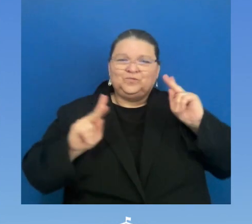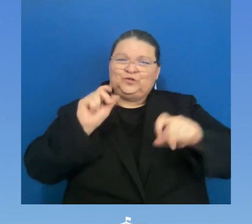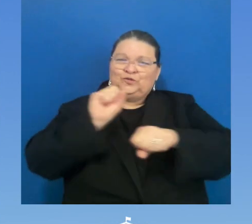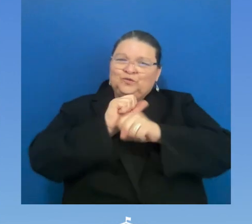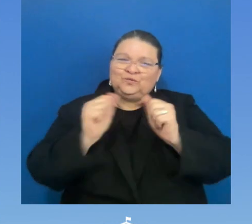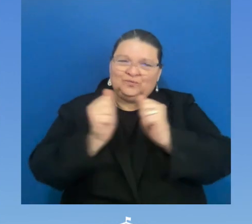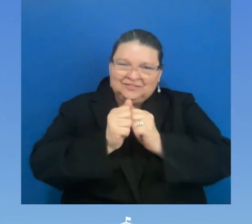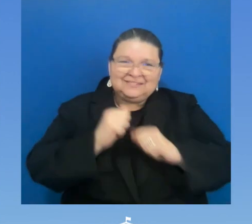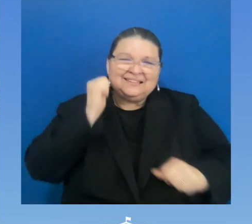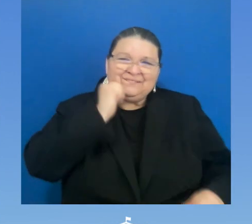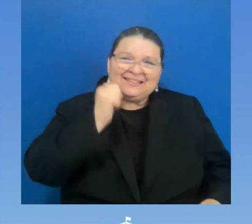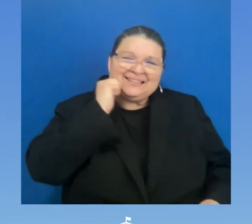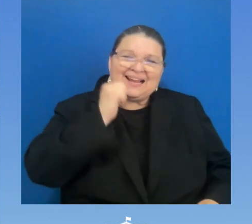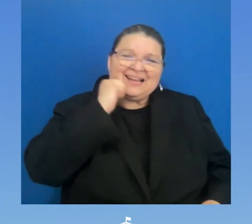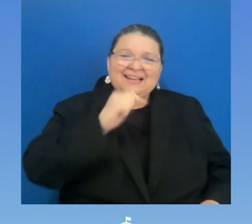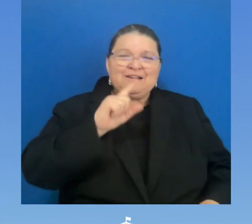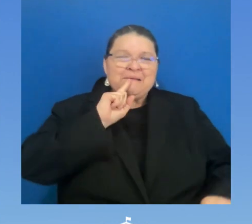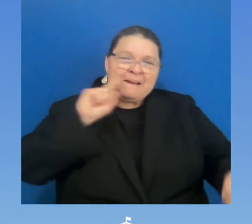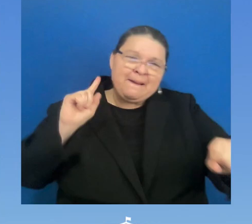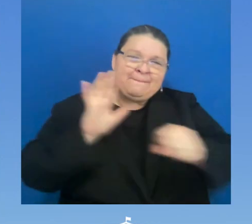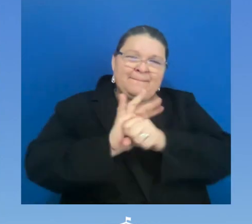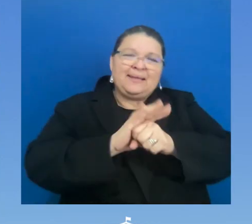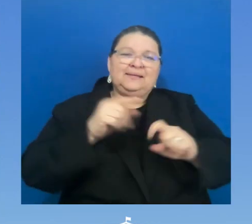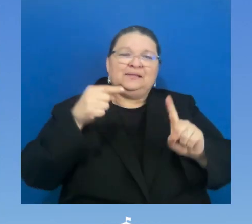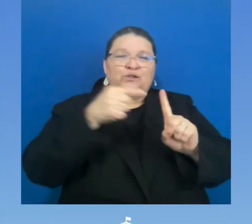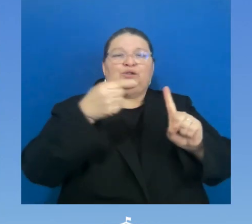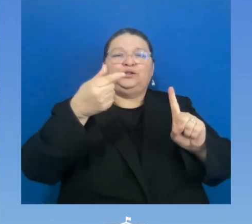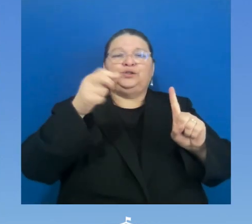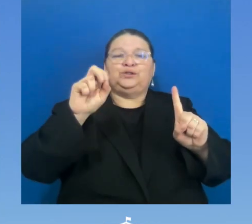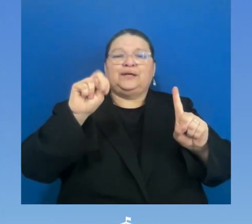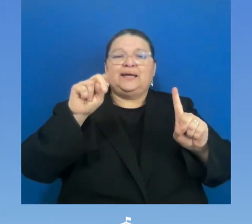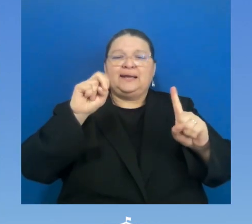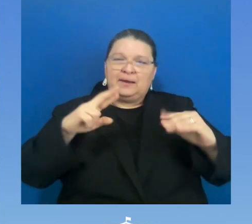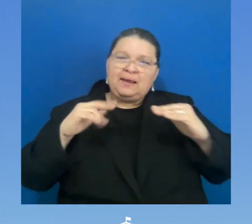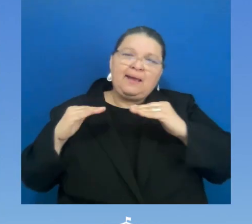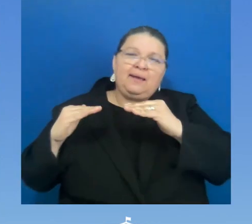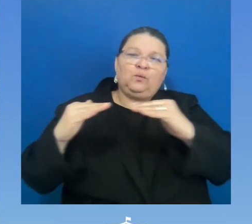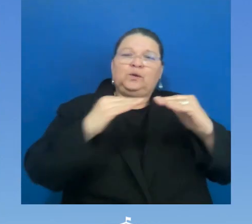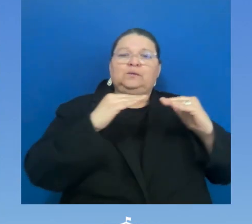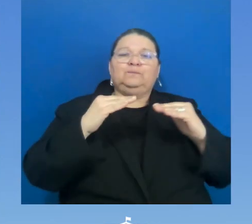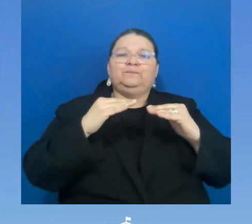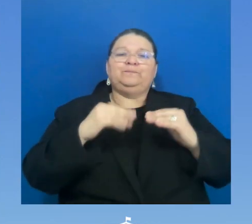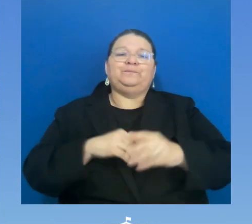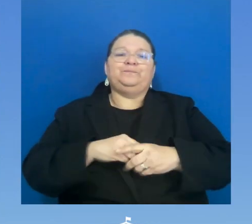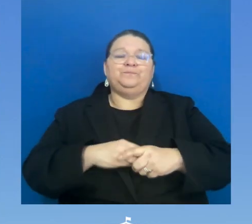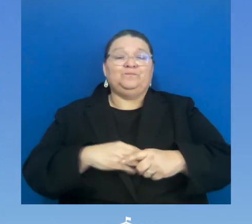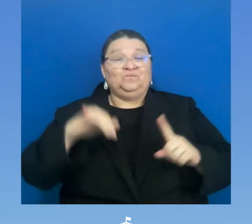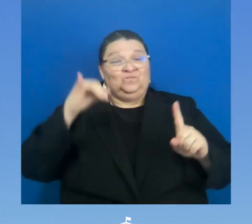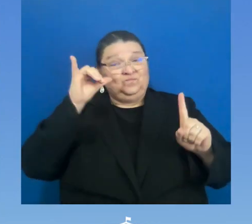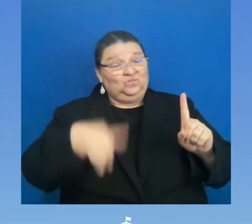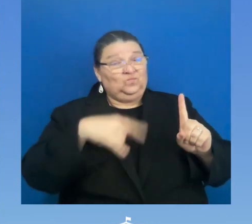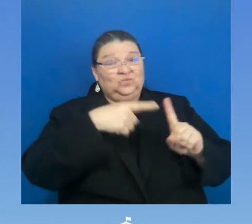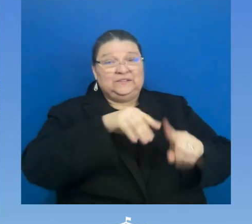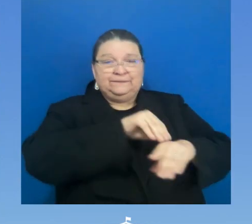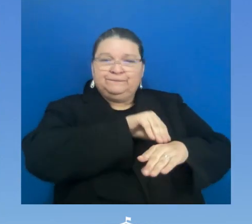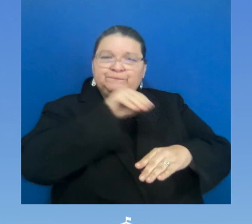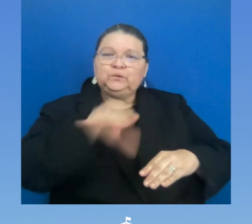That work is led by our women's bureau and our commitment to equity shapes everything that we do. So equal pay day is an important day for us.